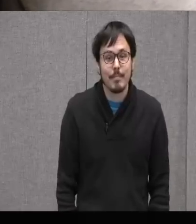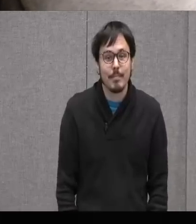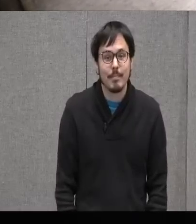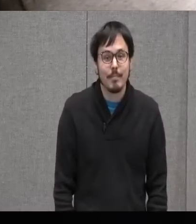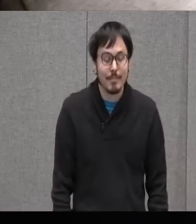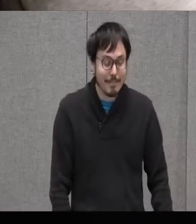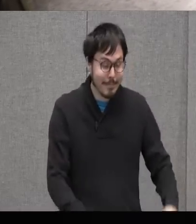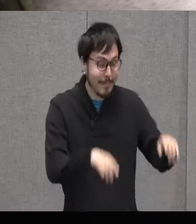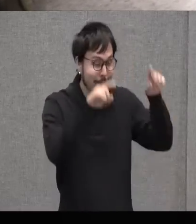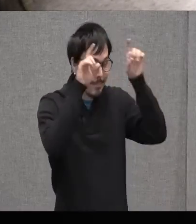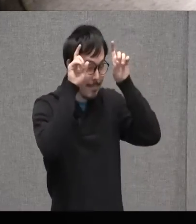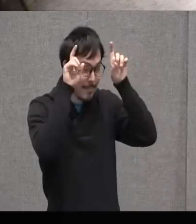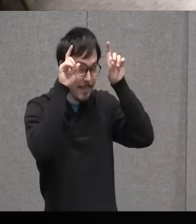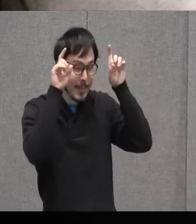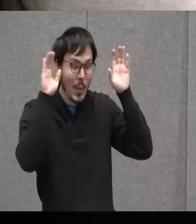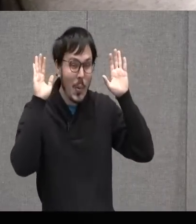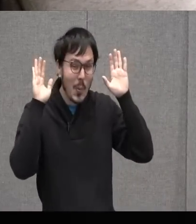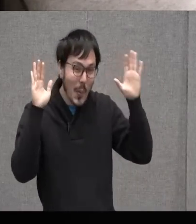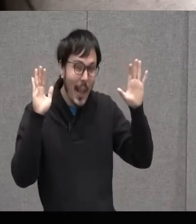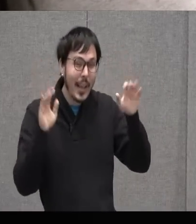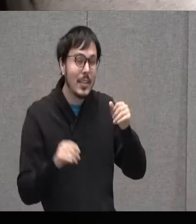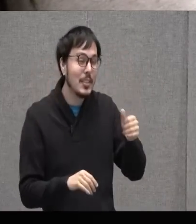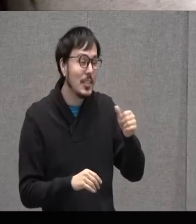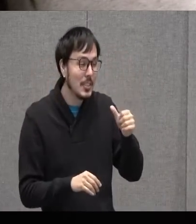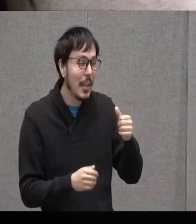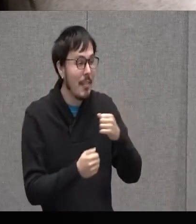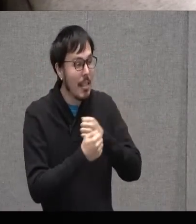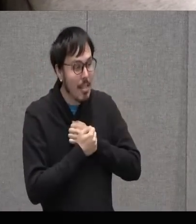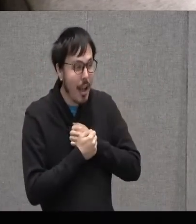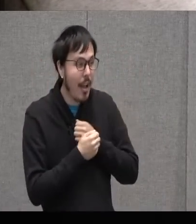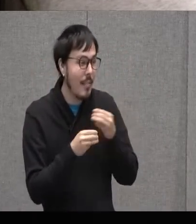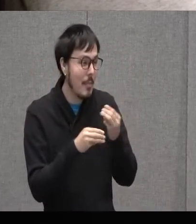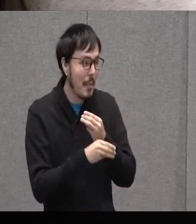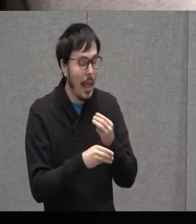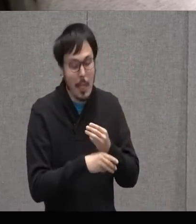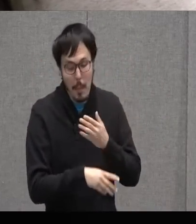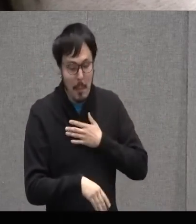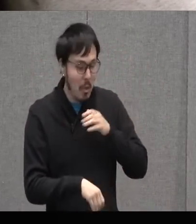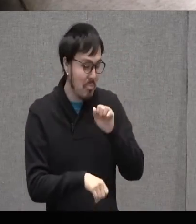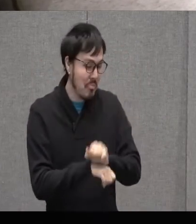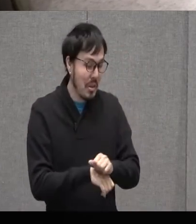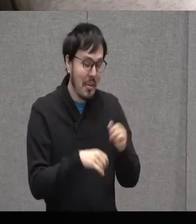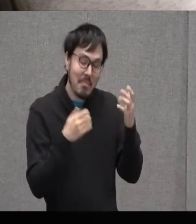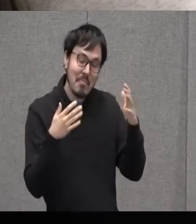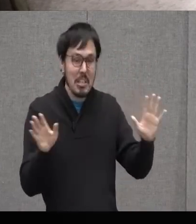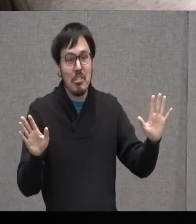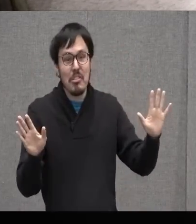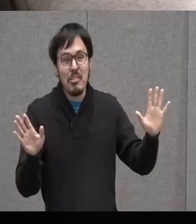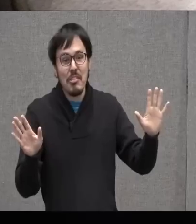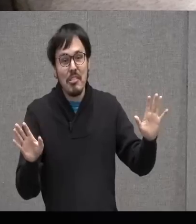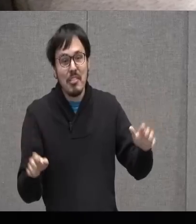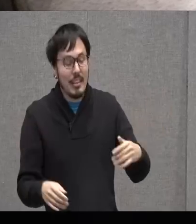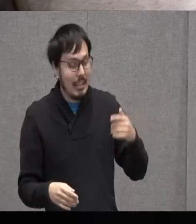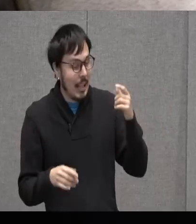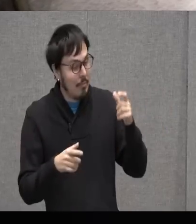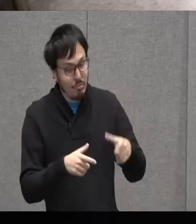Great, you love math, my work here is done. Time to go home.